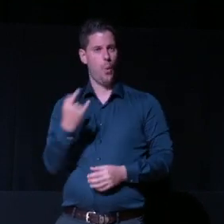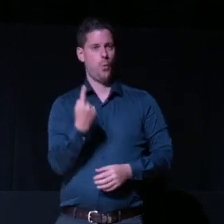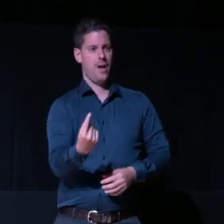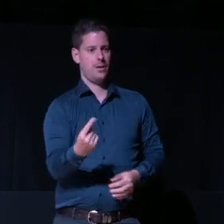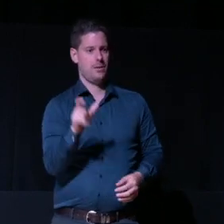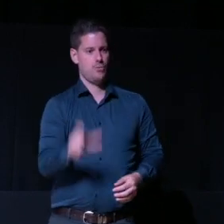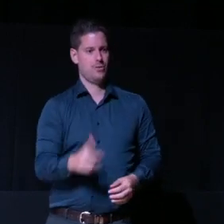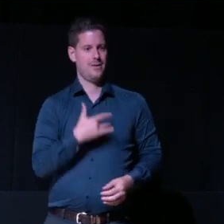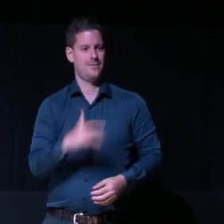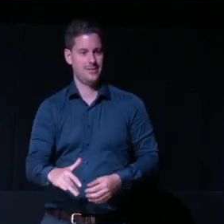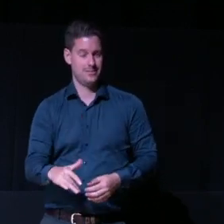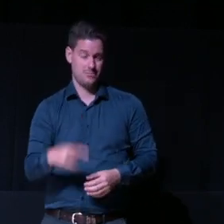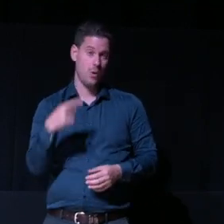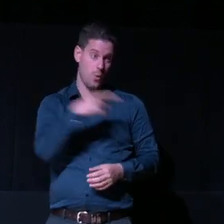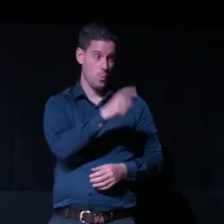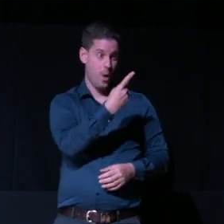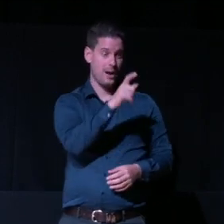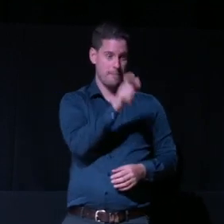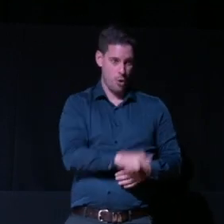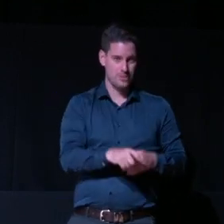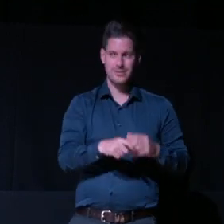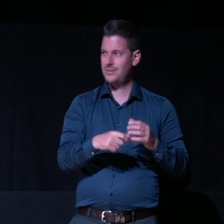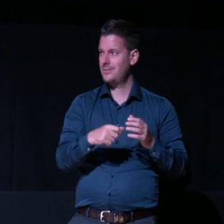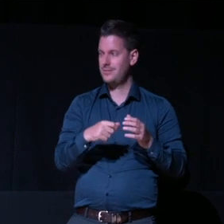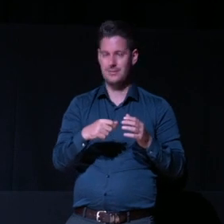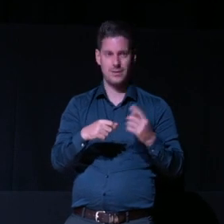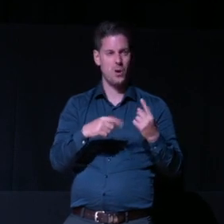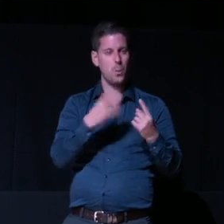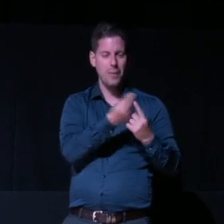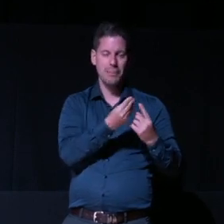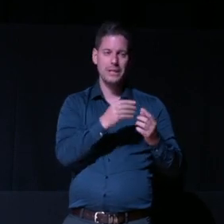and Catherine Deaves backing him up on Twitter. There was literally like